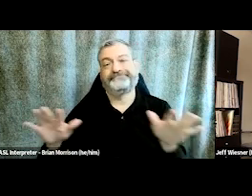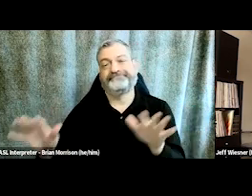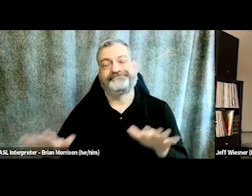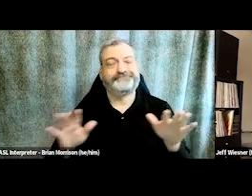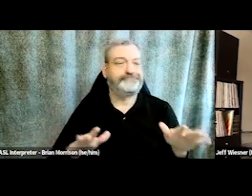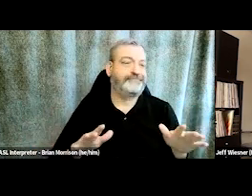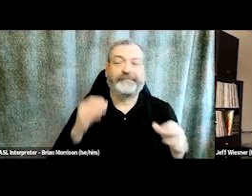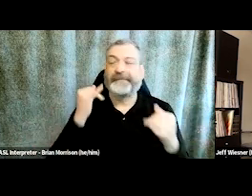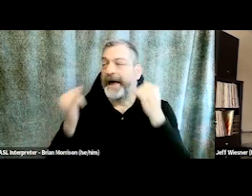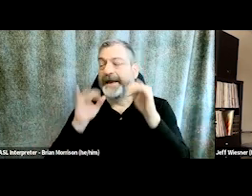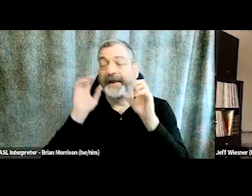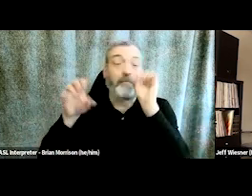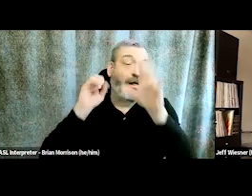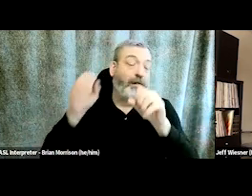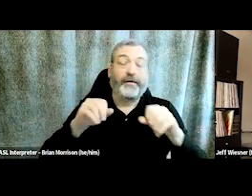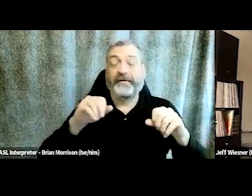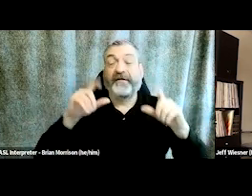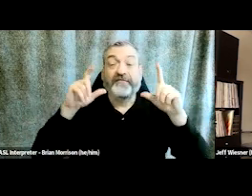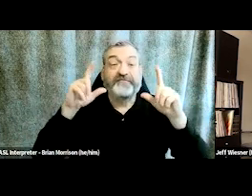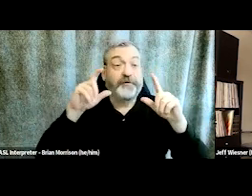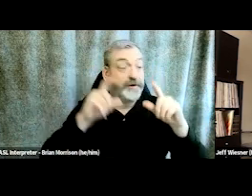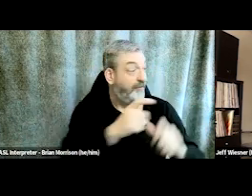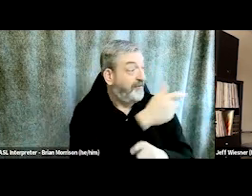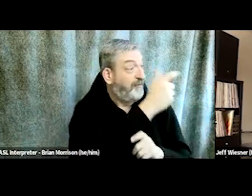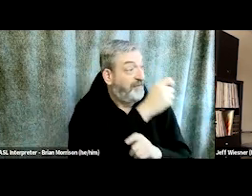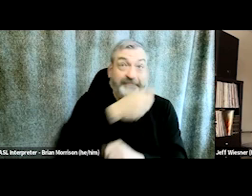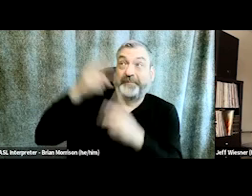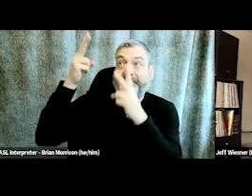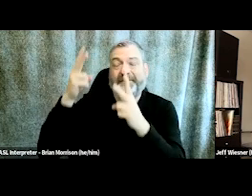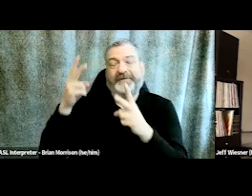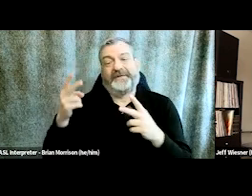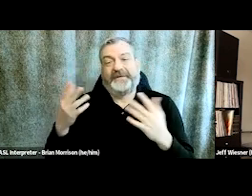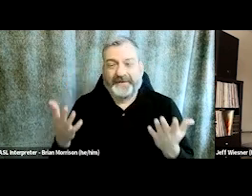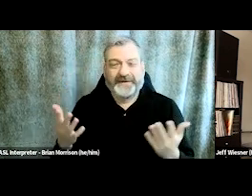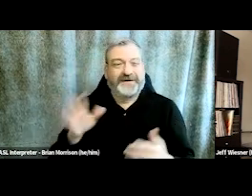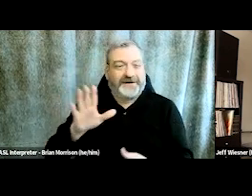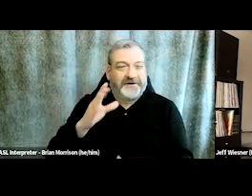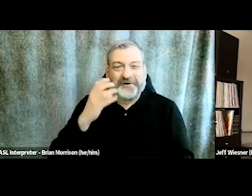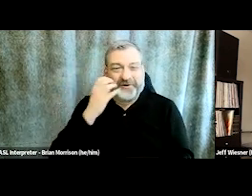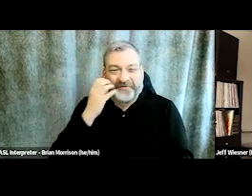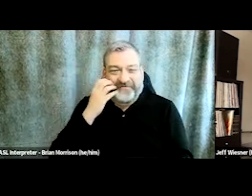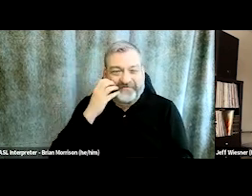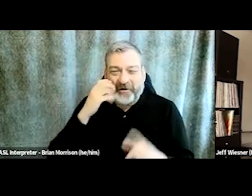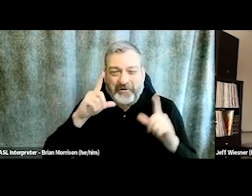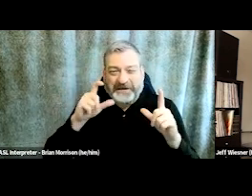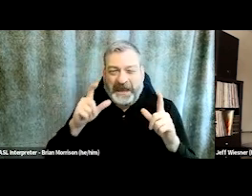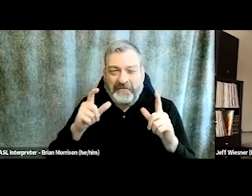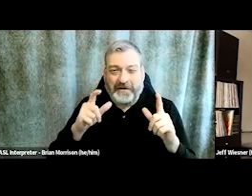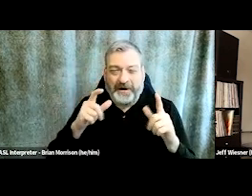We all have really high quality for most of us, we have high quality cameras on our phones, so we can take great pictures,